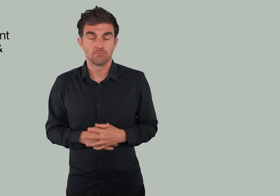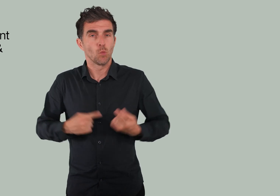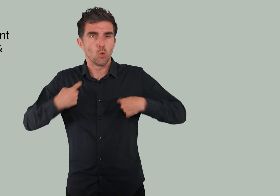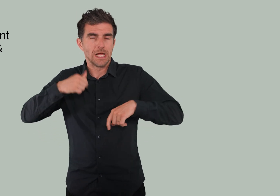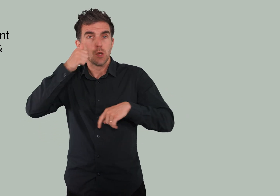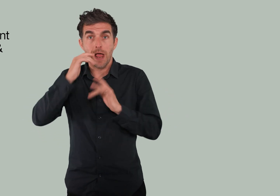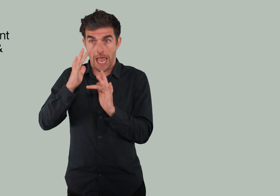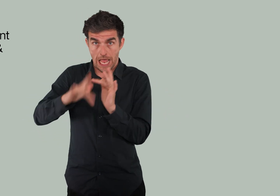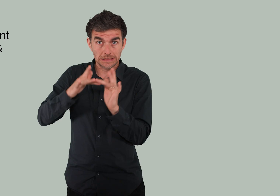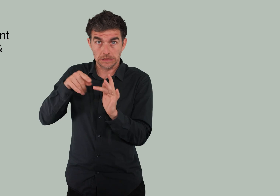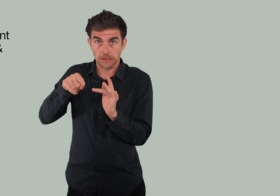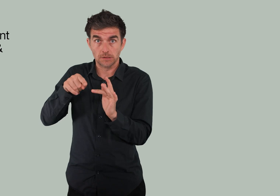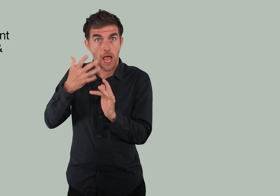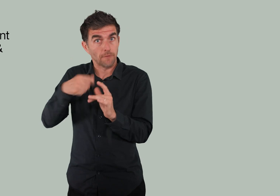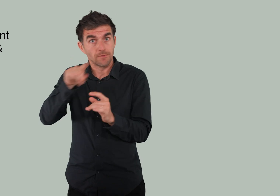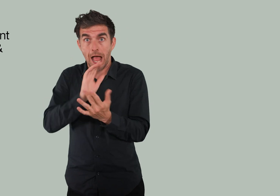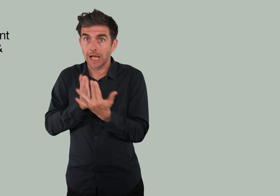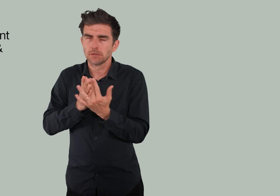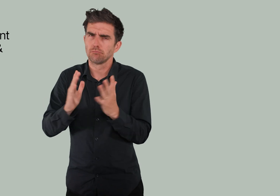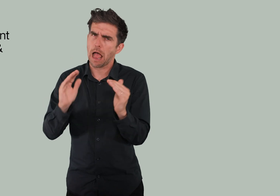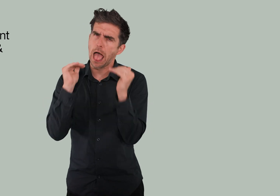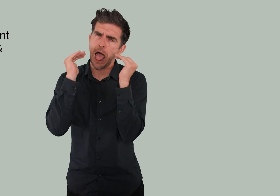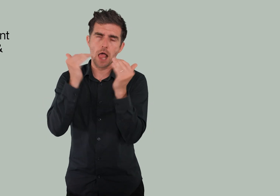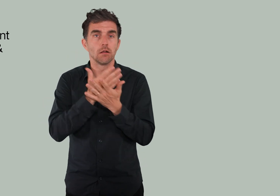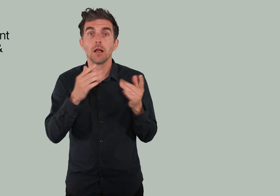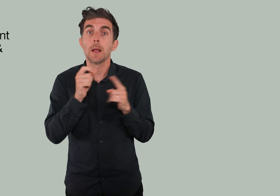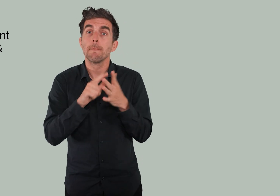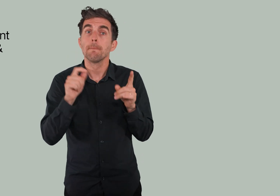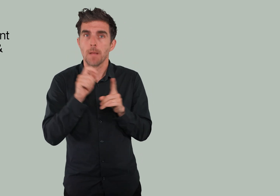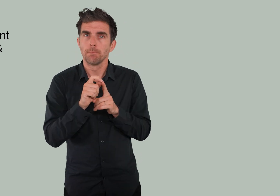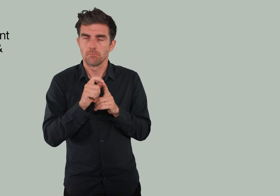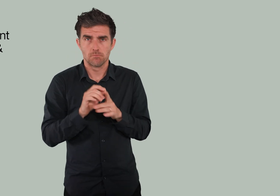6.36 We know that internet access is high amongst our PIP customers,